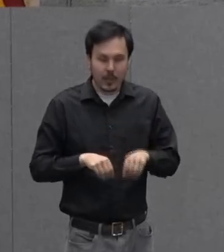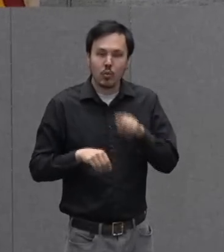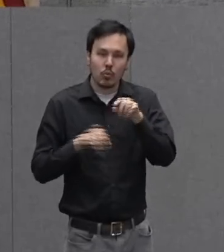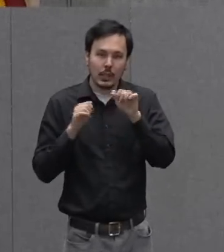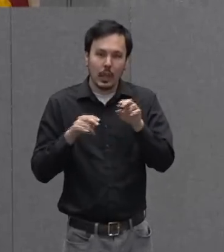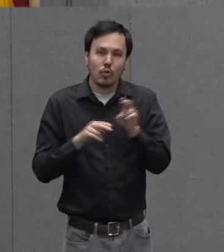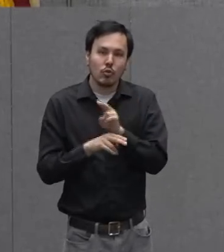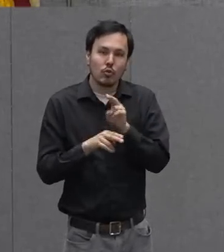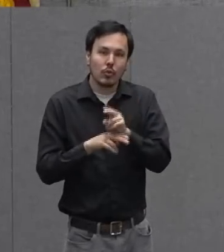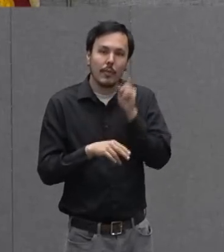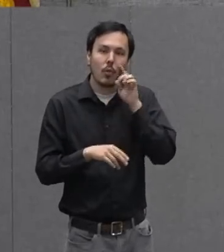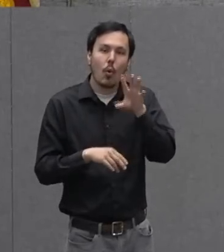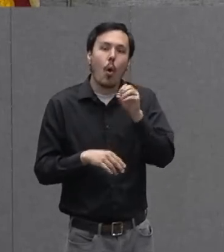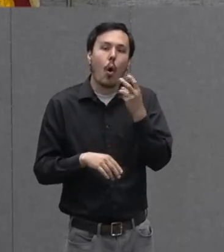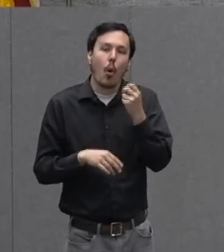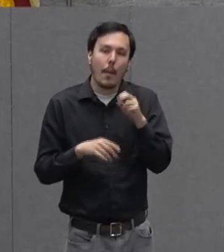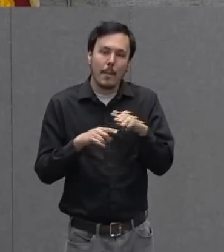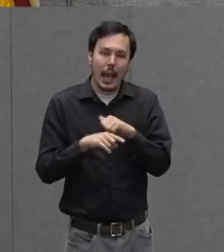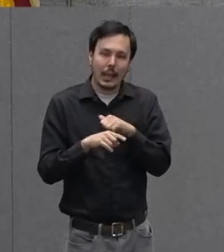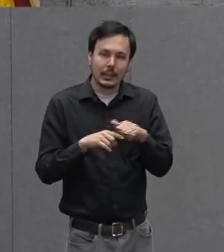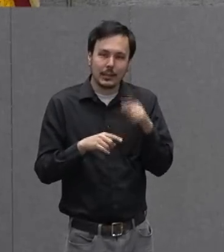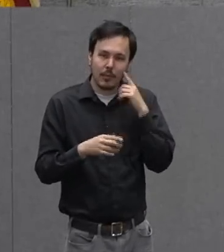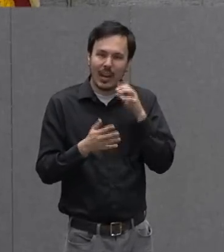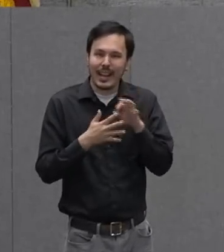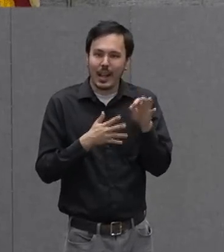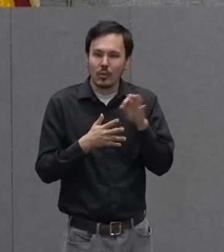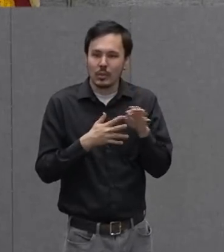which is pretty exciting. So I almost have one full.